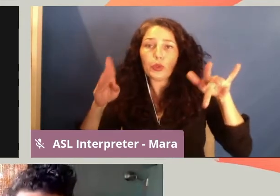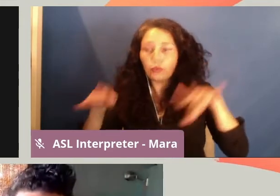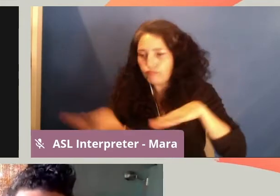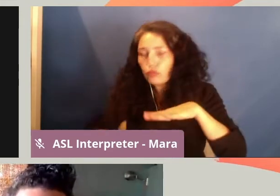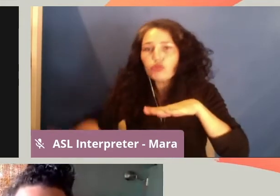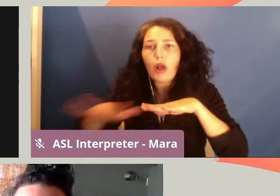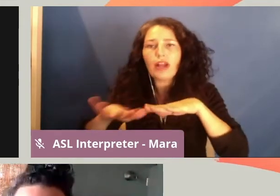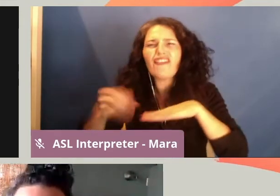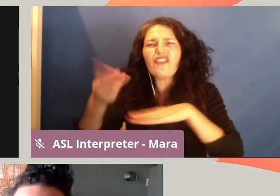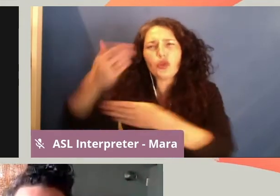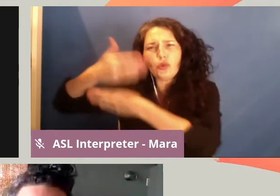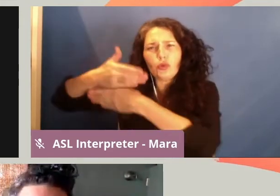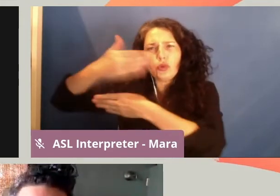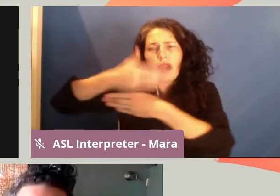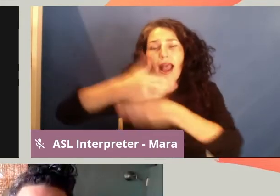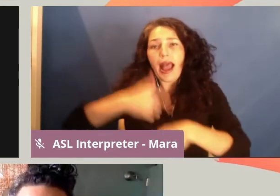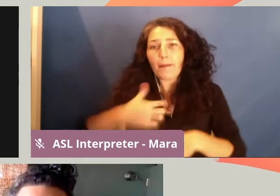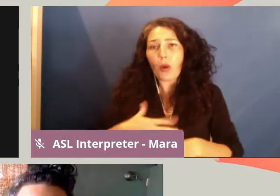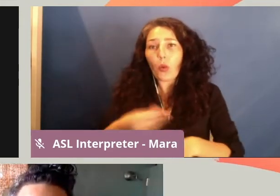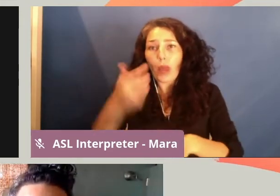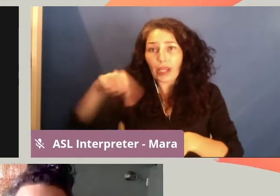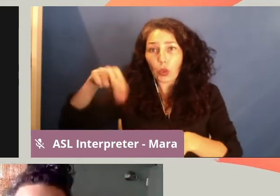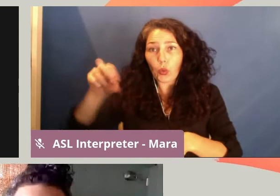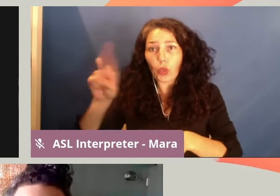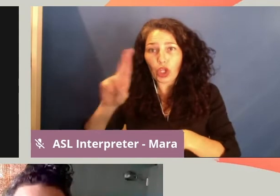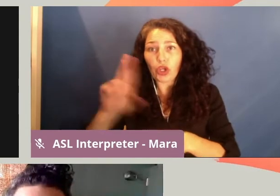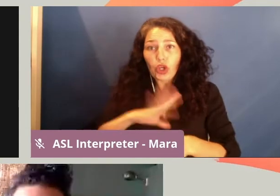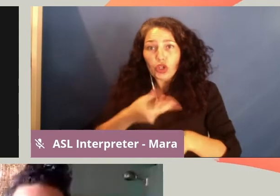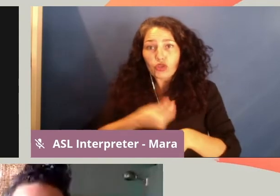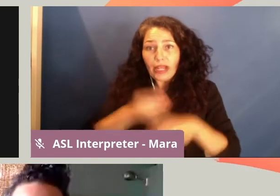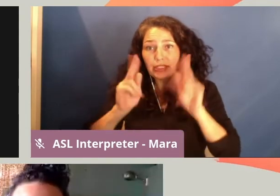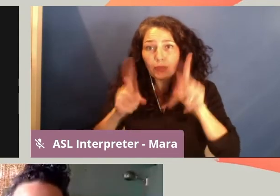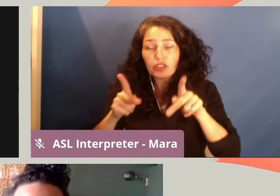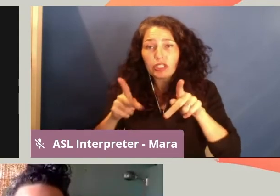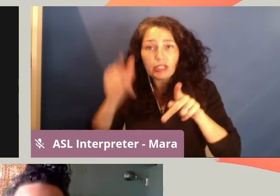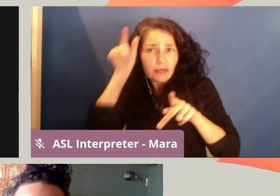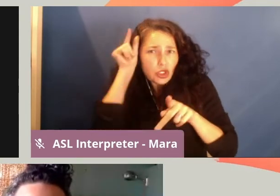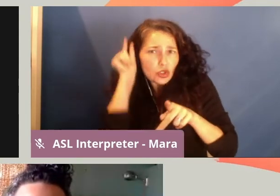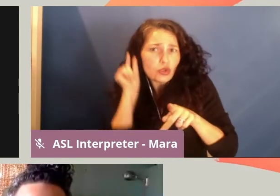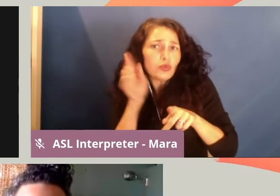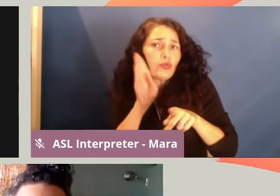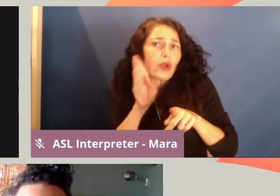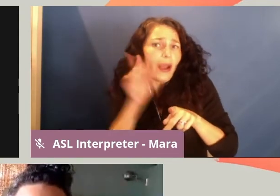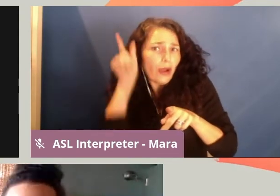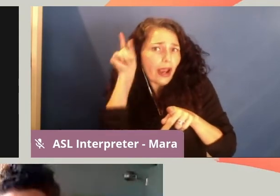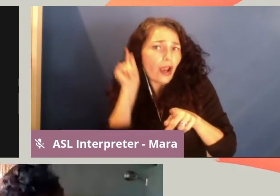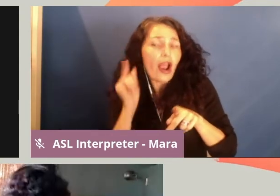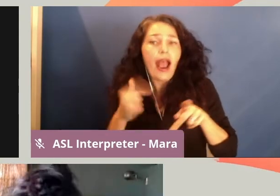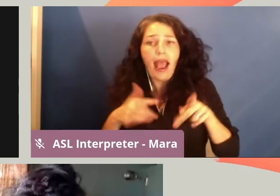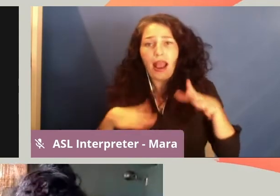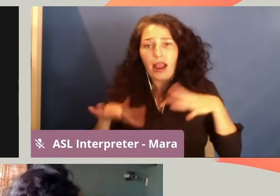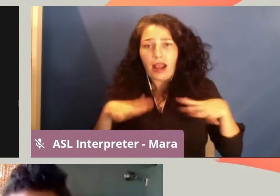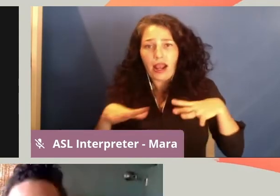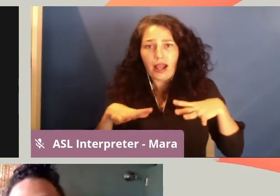I'm a white queer trans person with short brownish hair, and I'm wearing a, well, I guess it's sort of grayish,